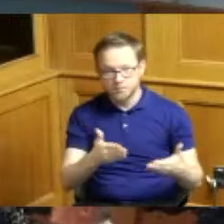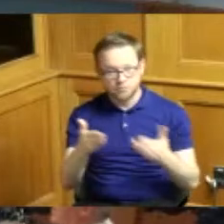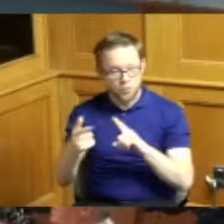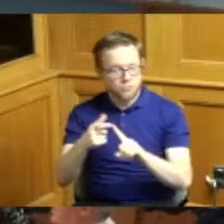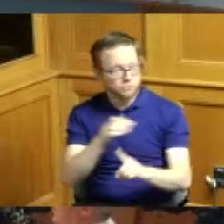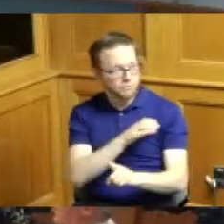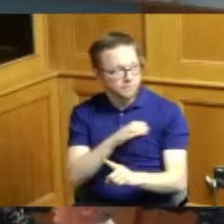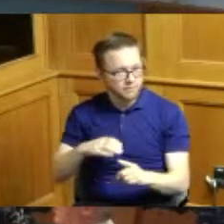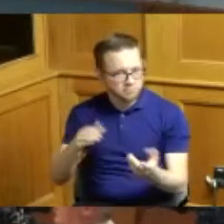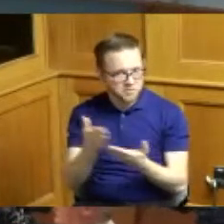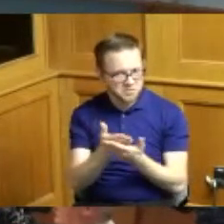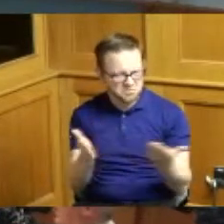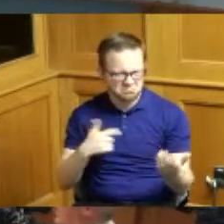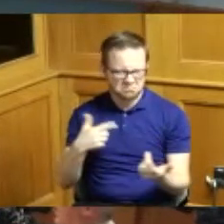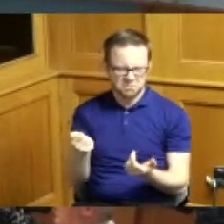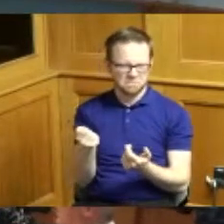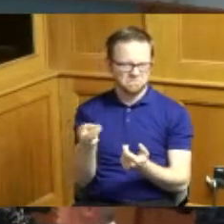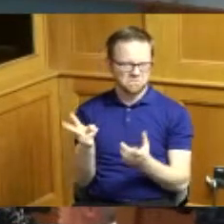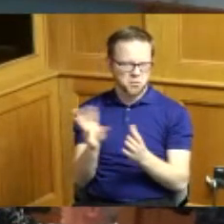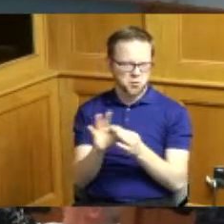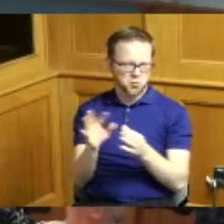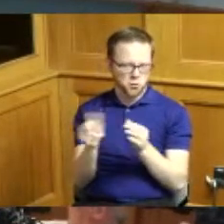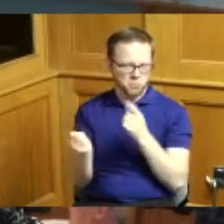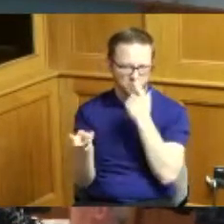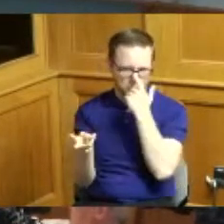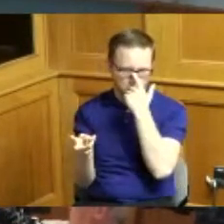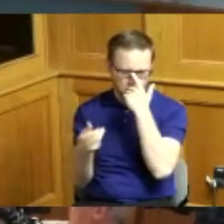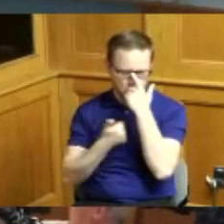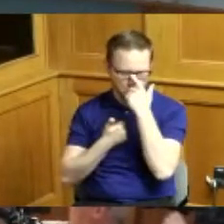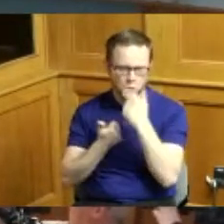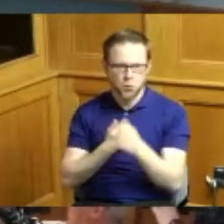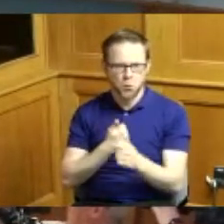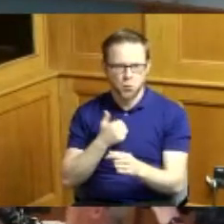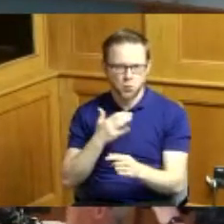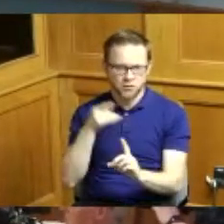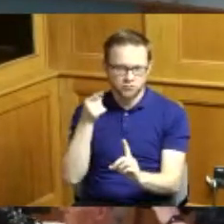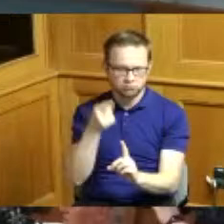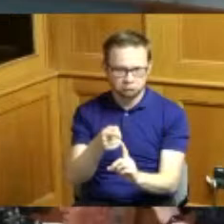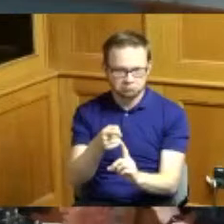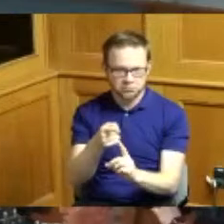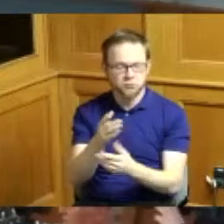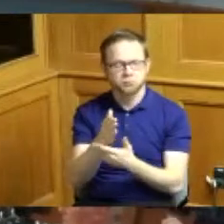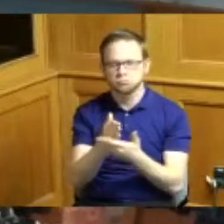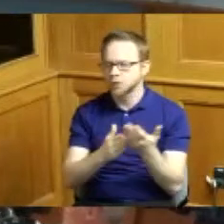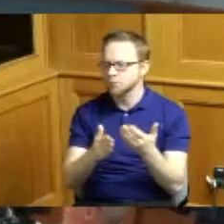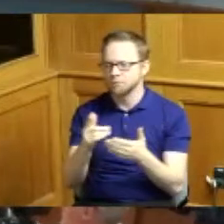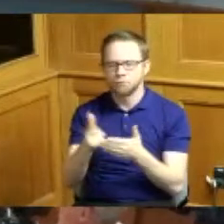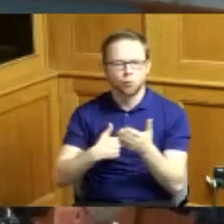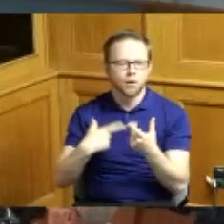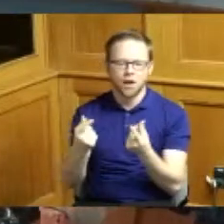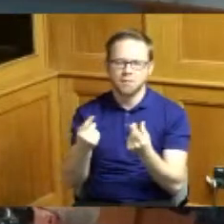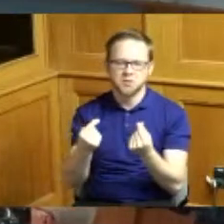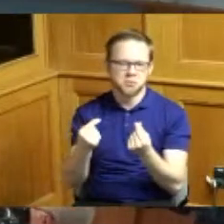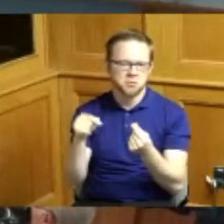just have a few comments um as it relates to some of my activities during uh this week may the 25th